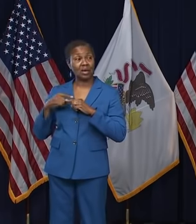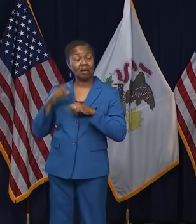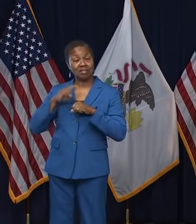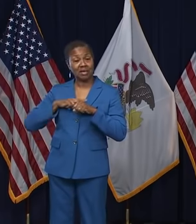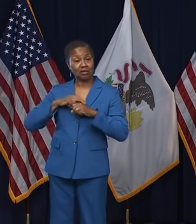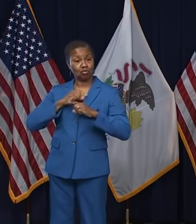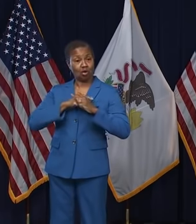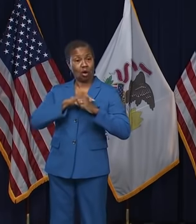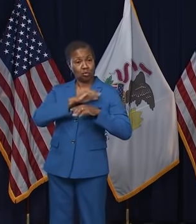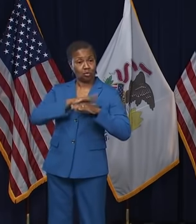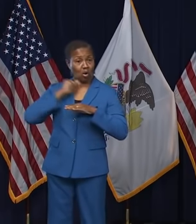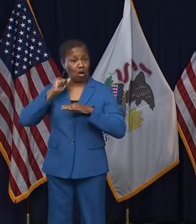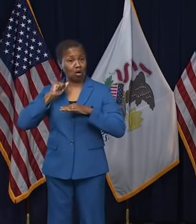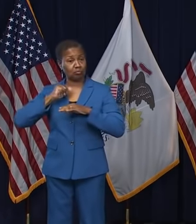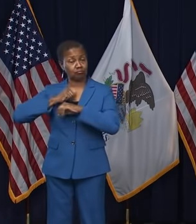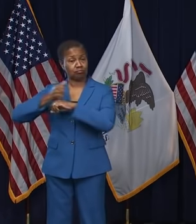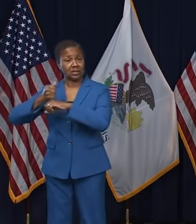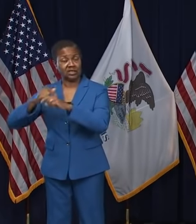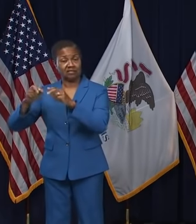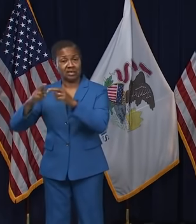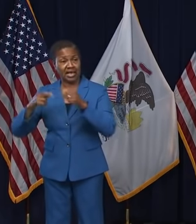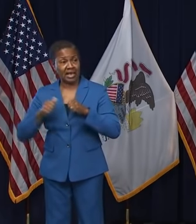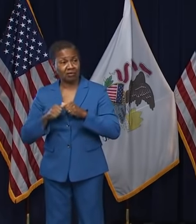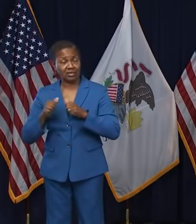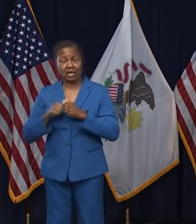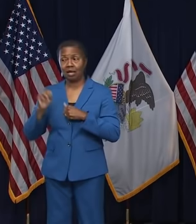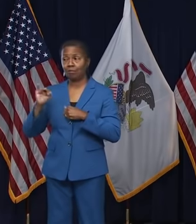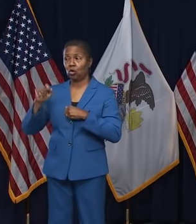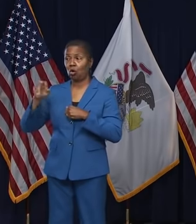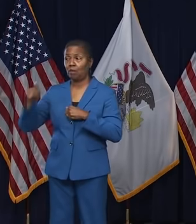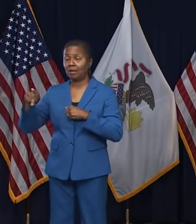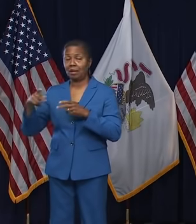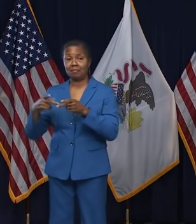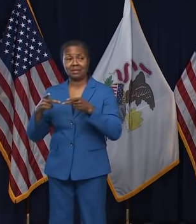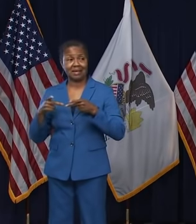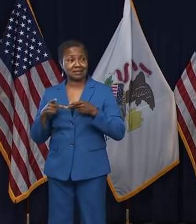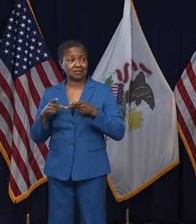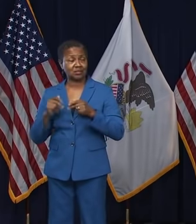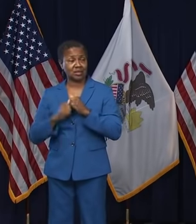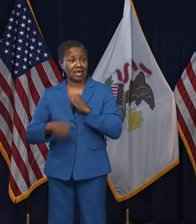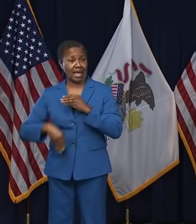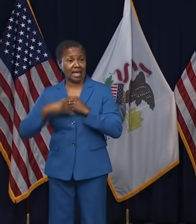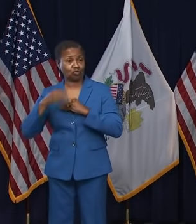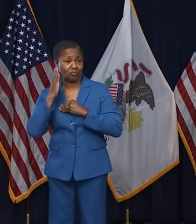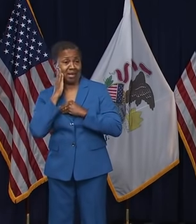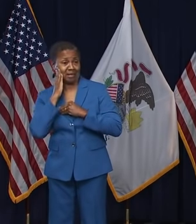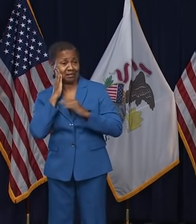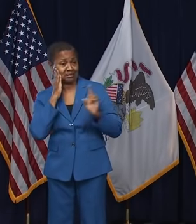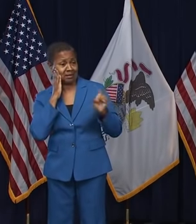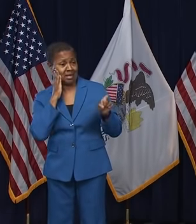available like in the past